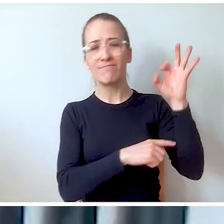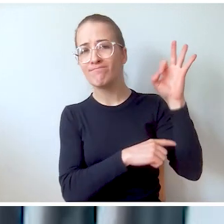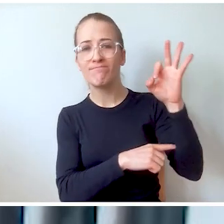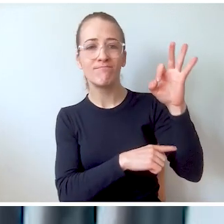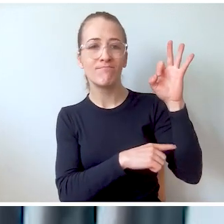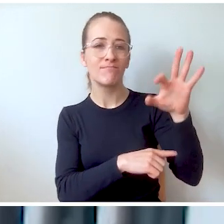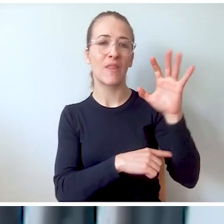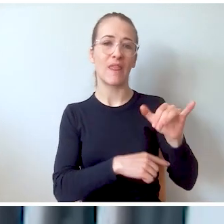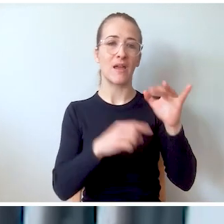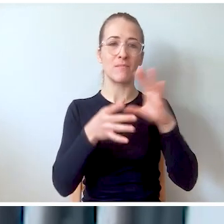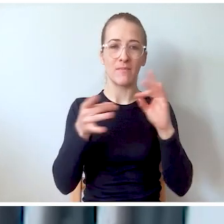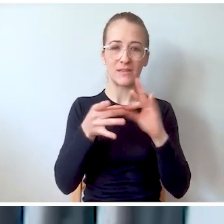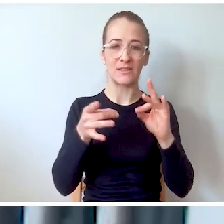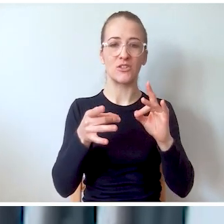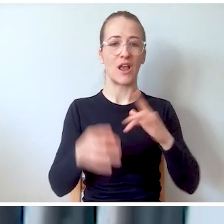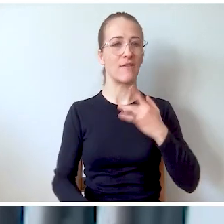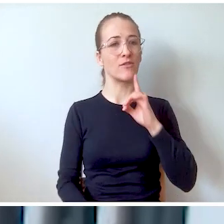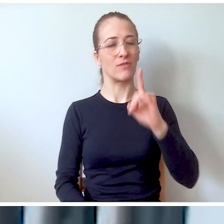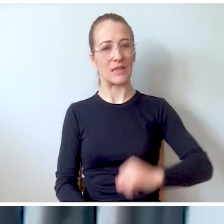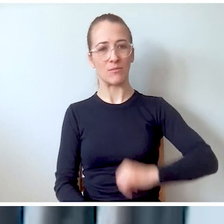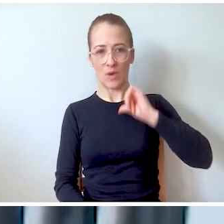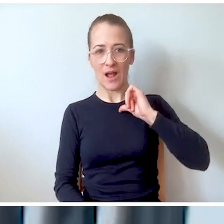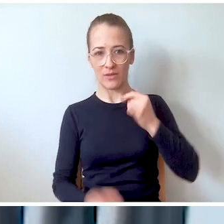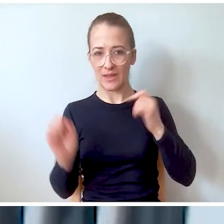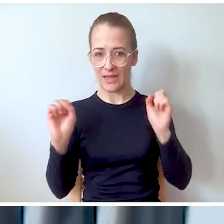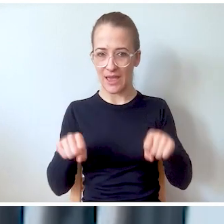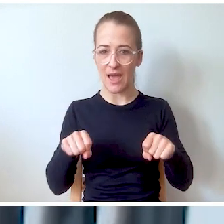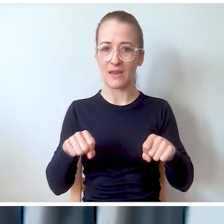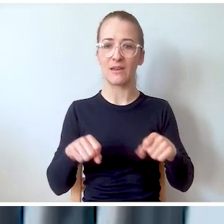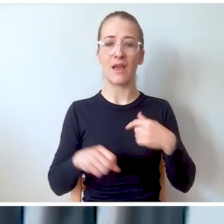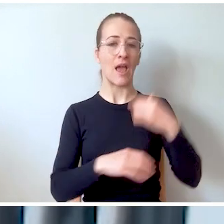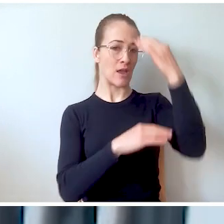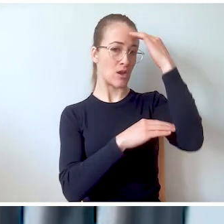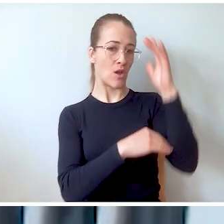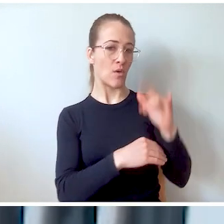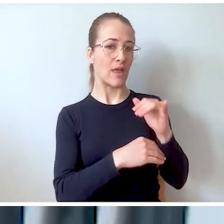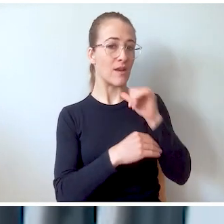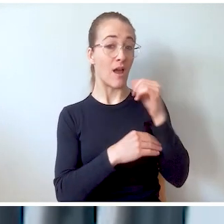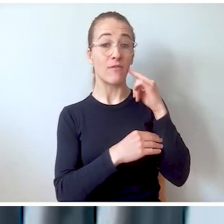I feel very proud to be able to do. Because I know that were it not for the role